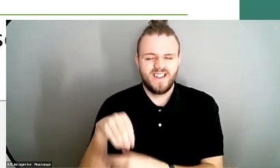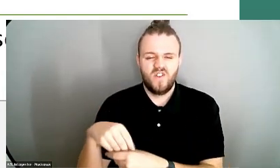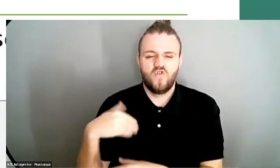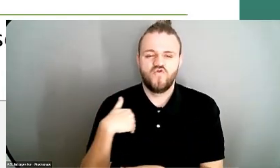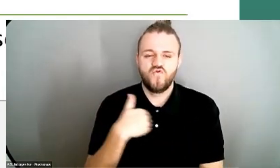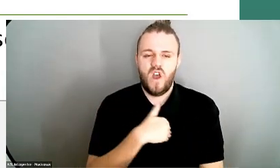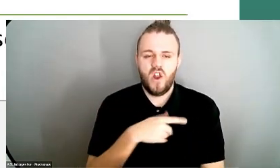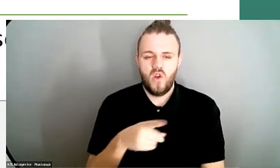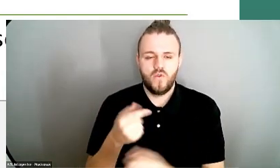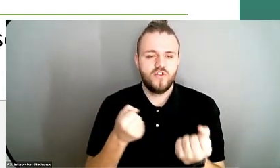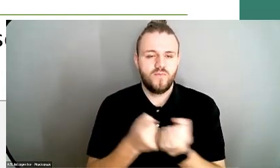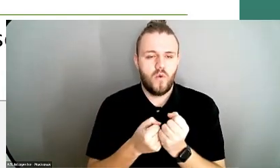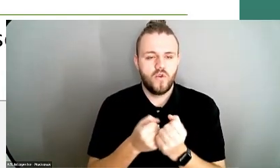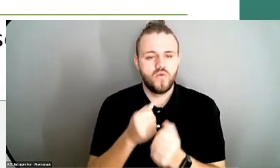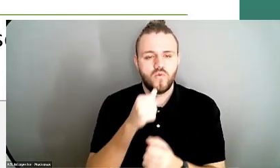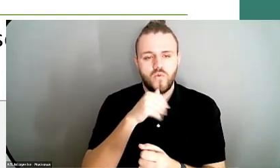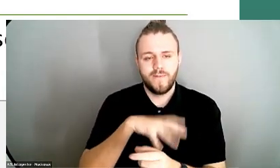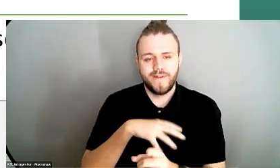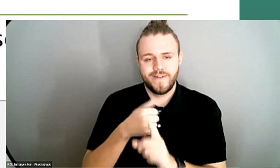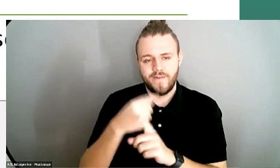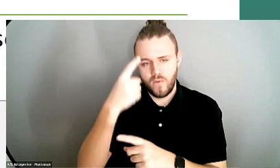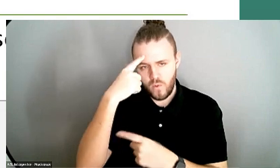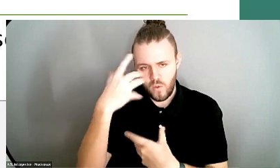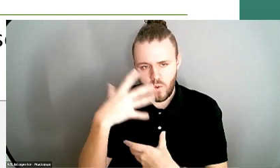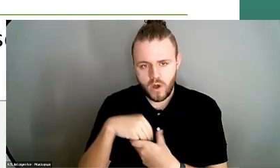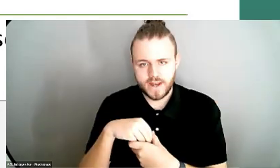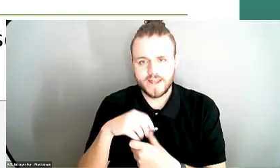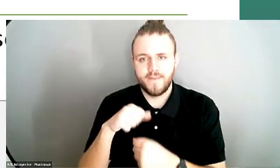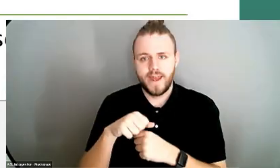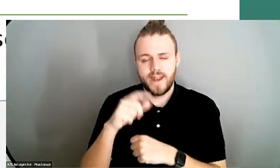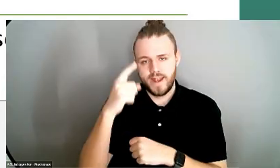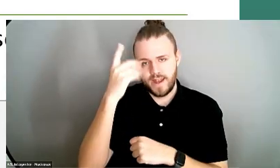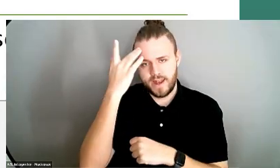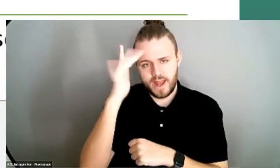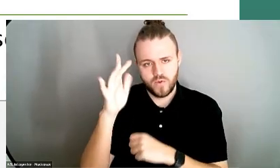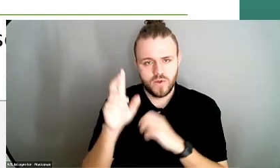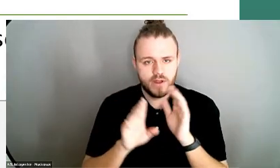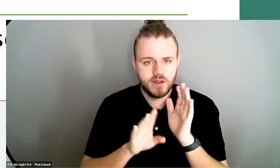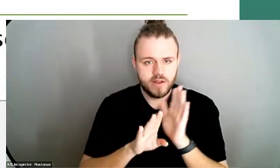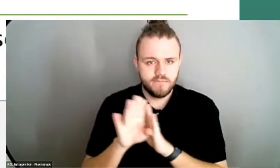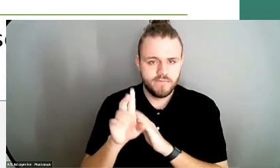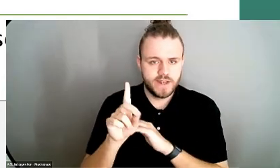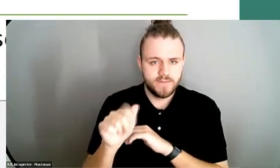with autism and intellectual disability. And I will be participating